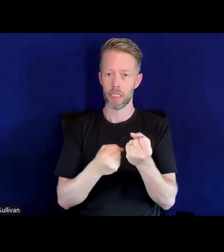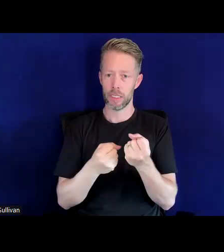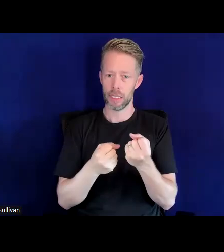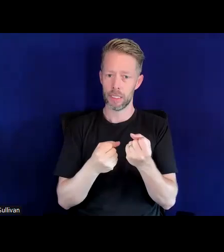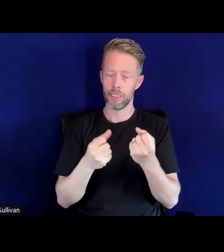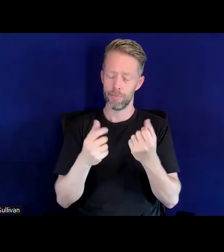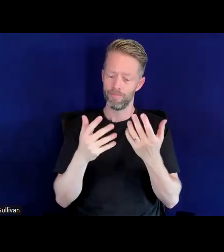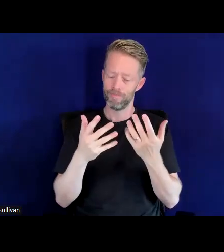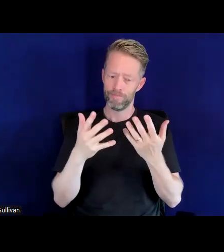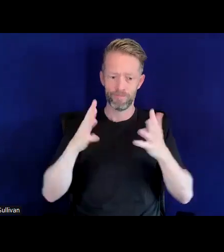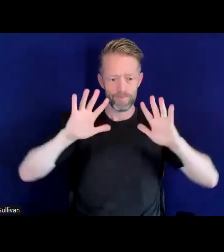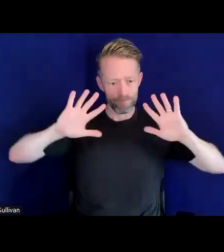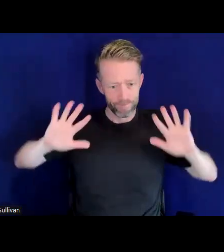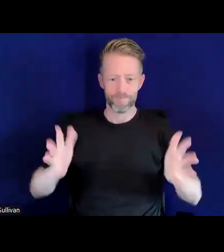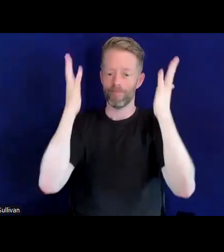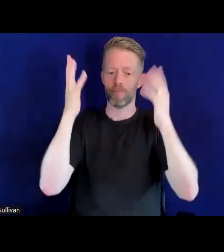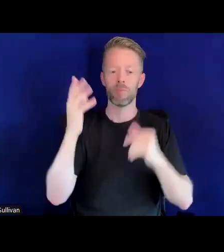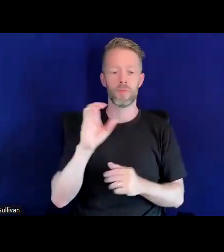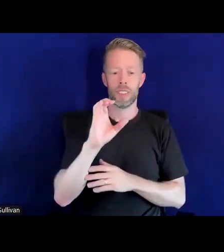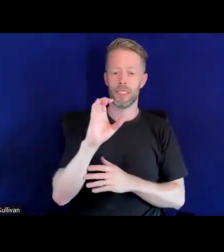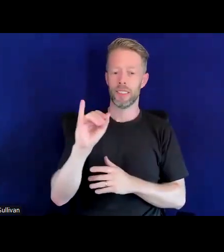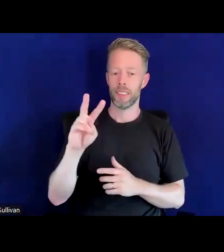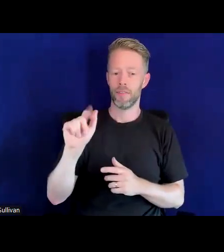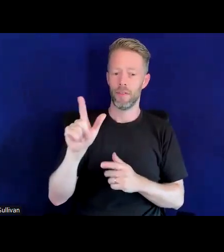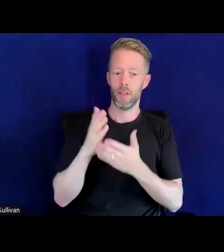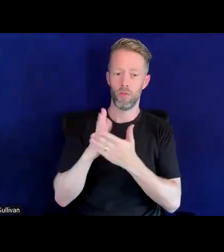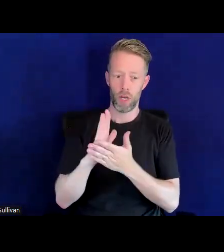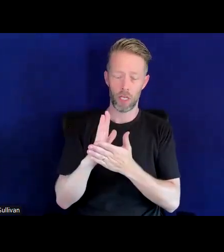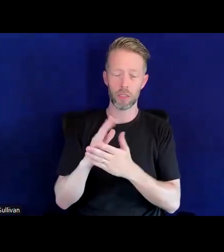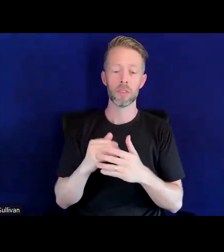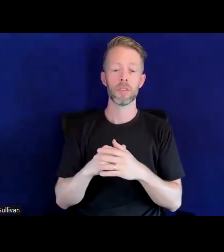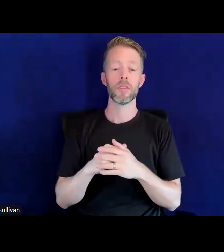push something like the Americans with Disabilities Act. They wanted civil rights and